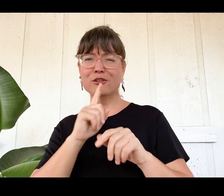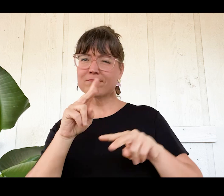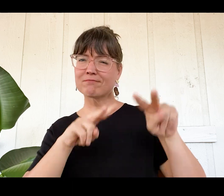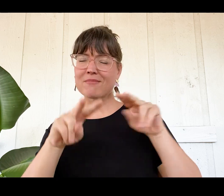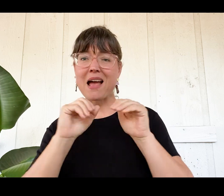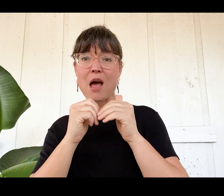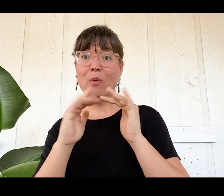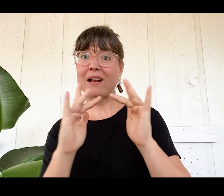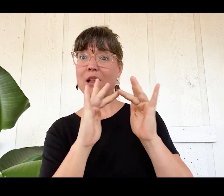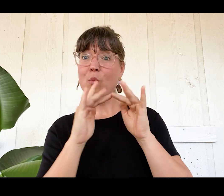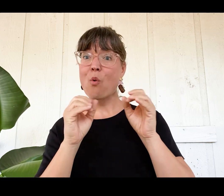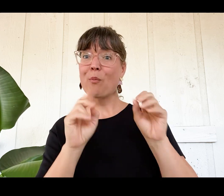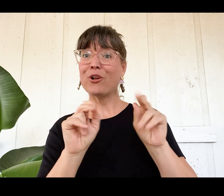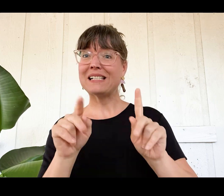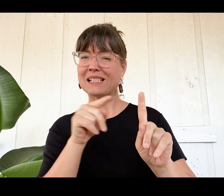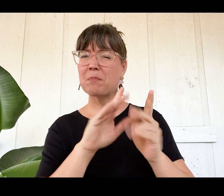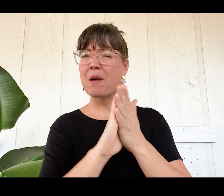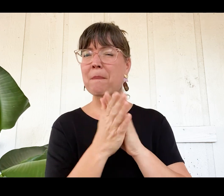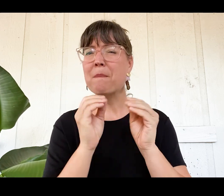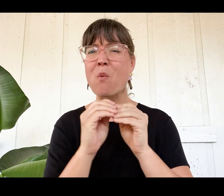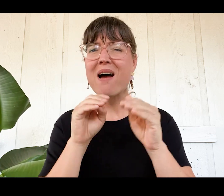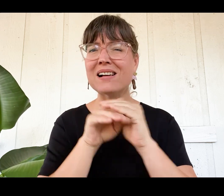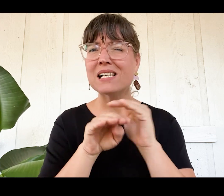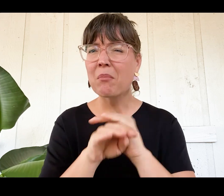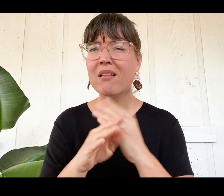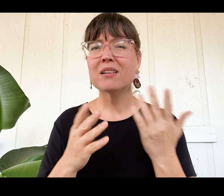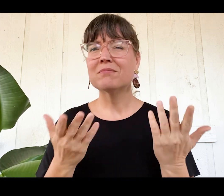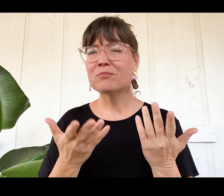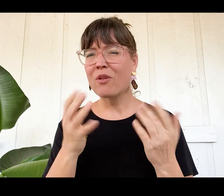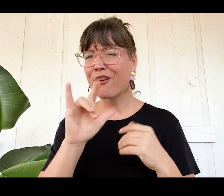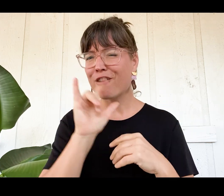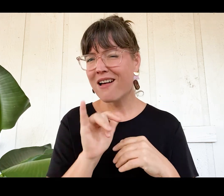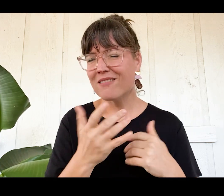Maybe it means thinking about what it would look like to ensure that